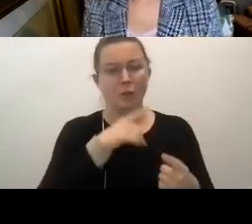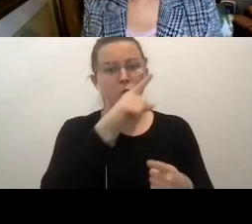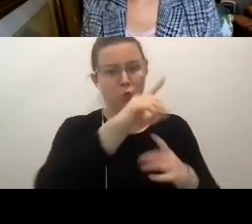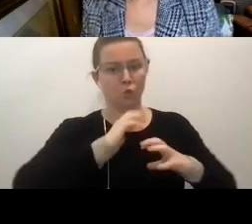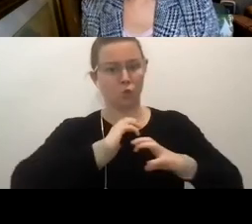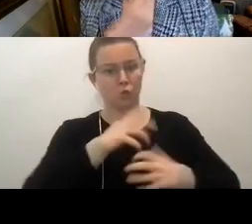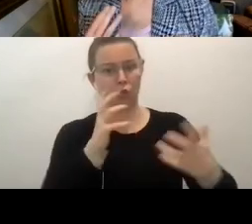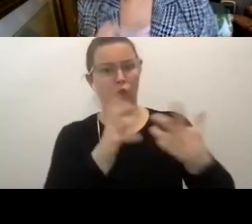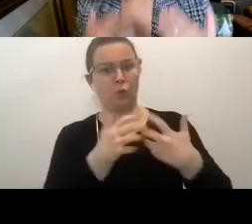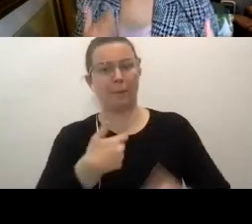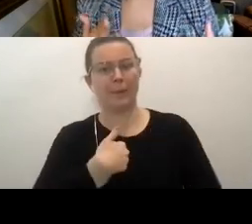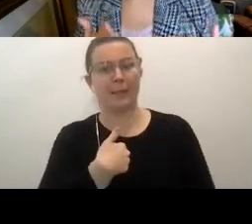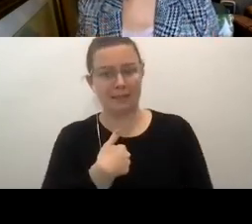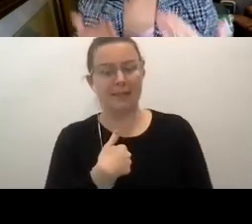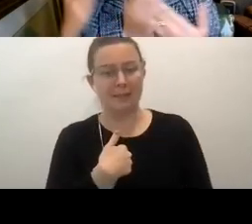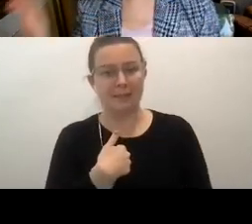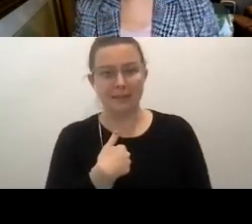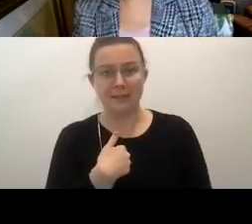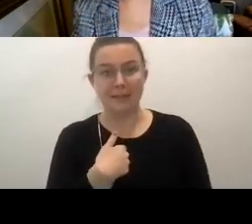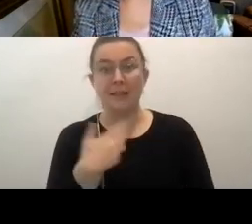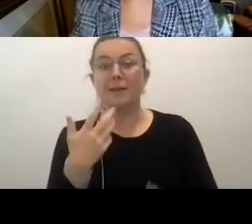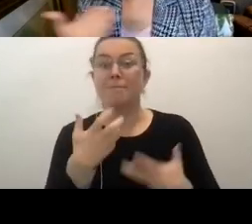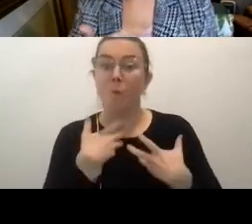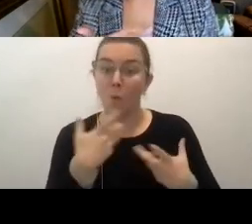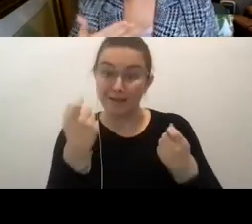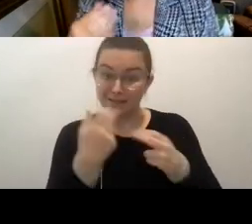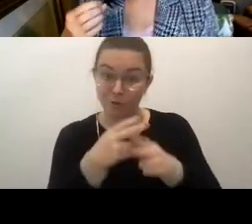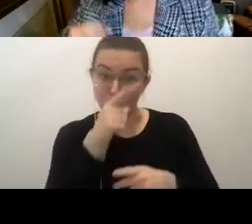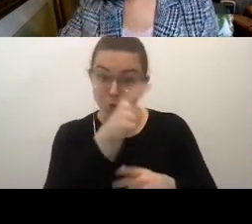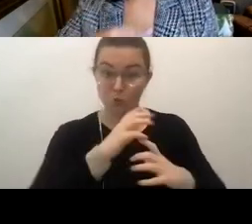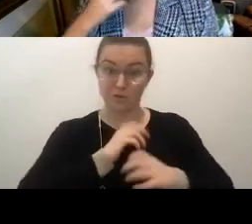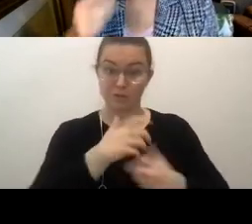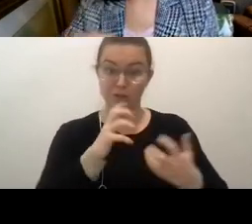told him: "it's so much easier for you to adjust to me - you just have to speak a little